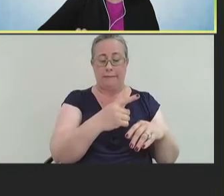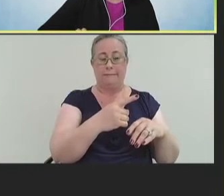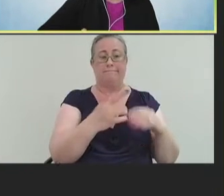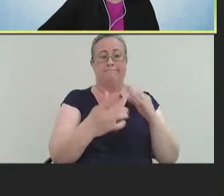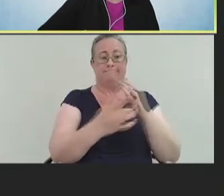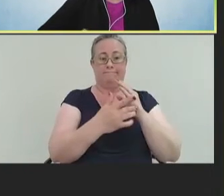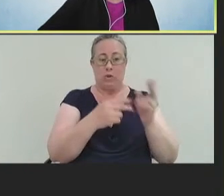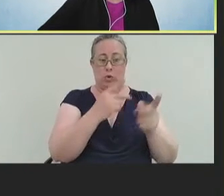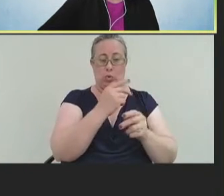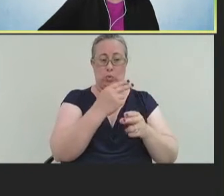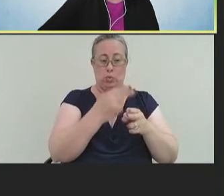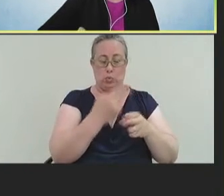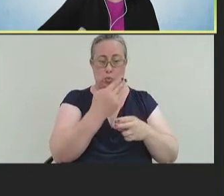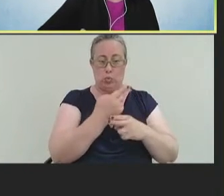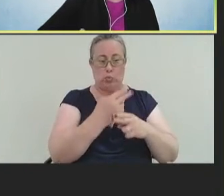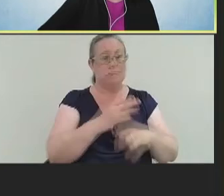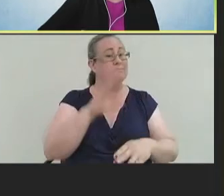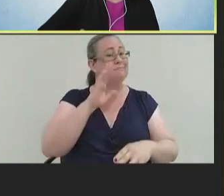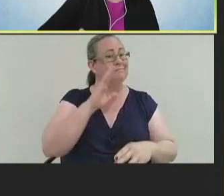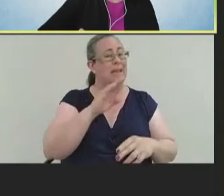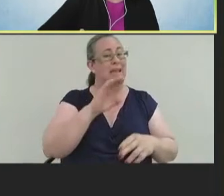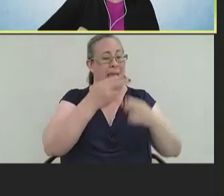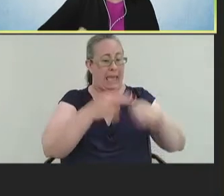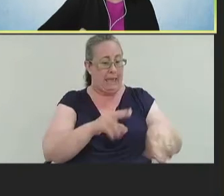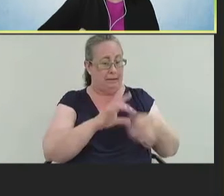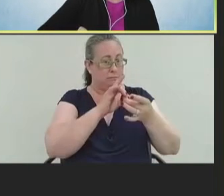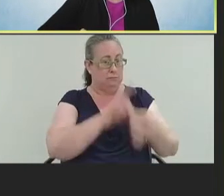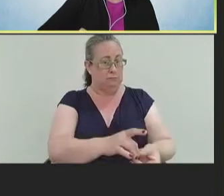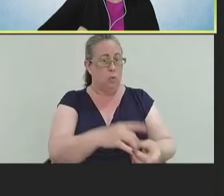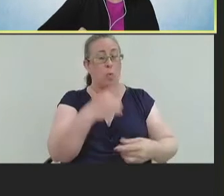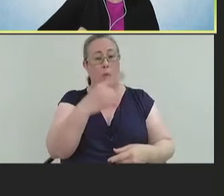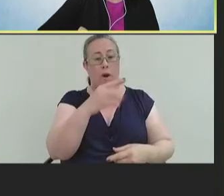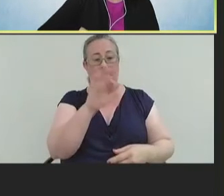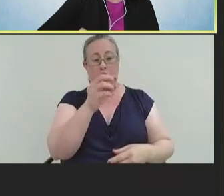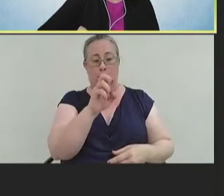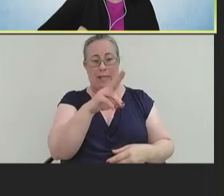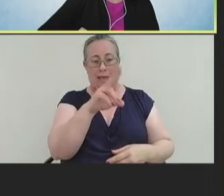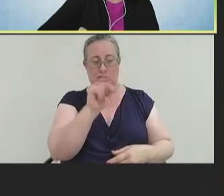egg-based manufacturing, only one formulation was used. So, that was a 15 microgram per